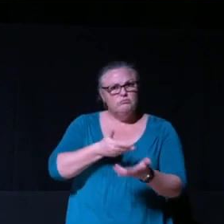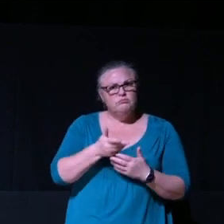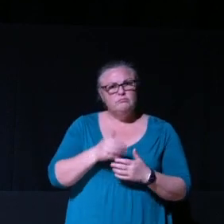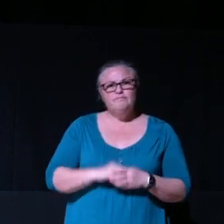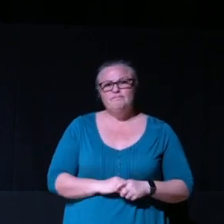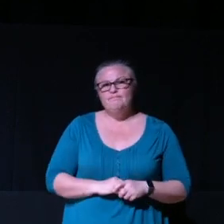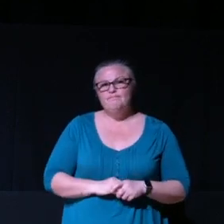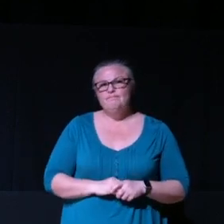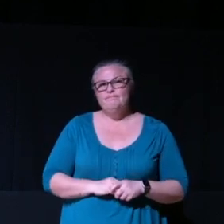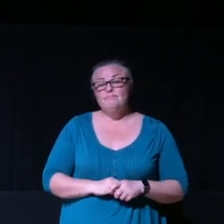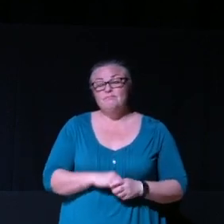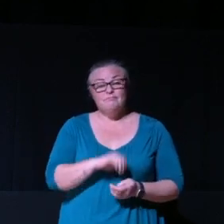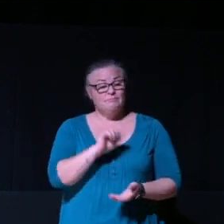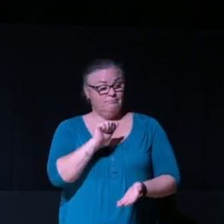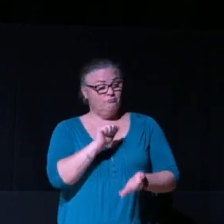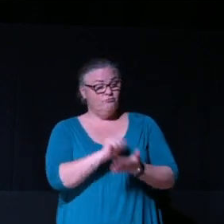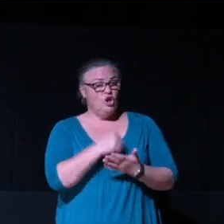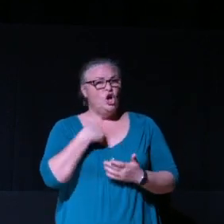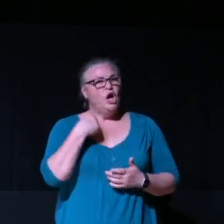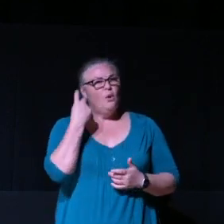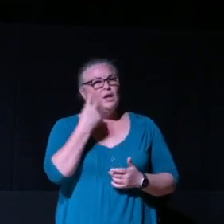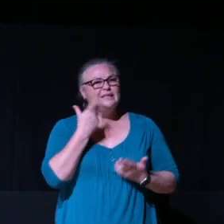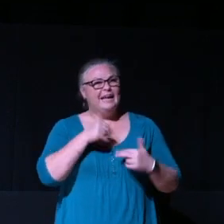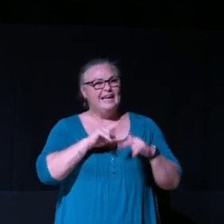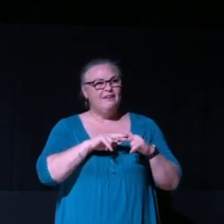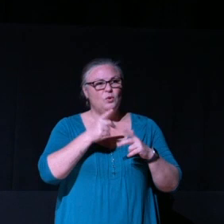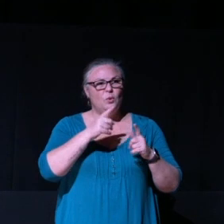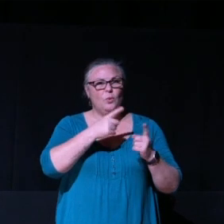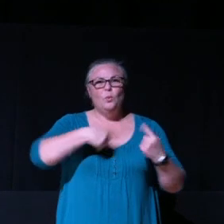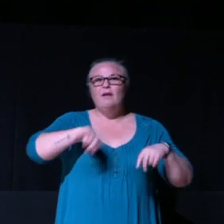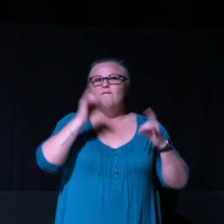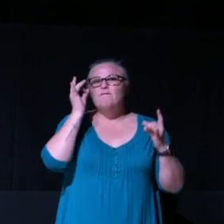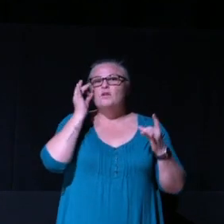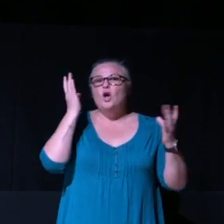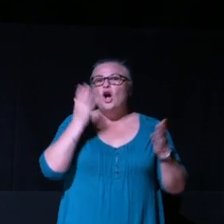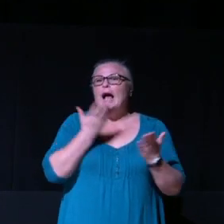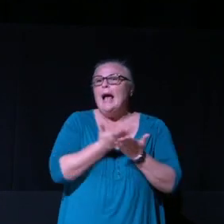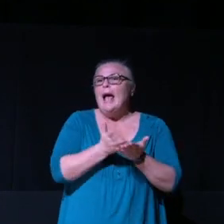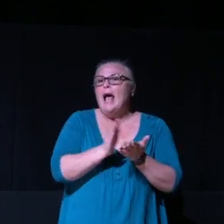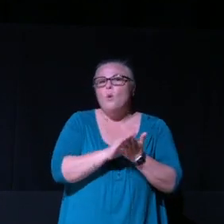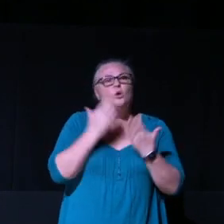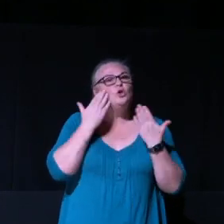lost the art of disagreeing in a civilized way. No, I think we've only